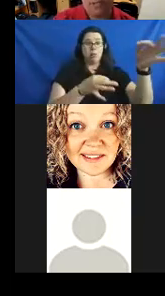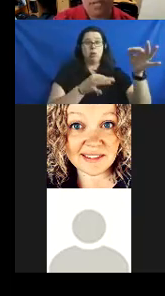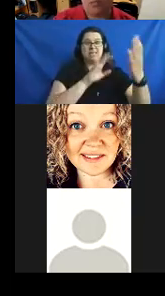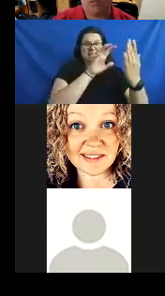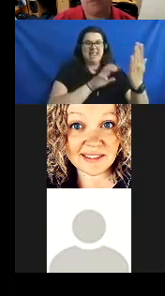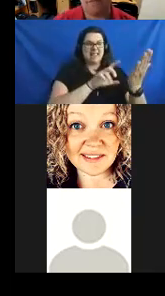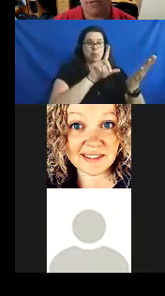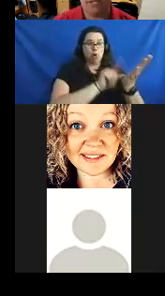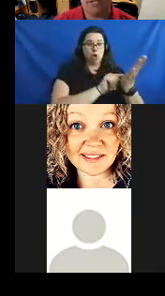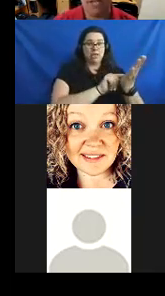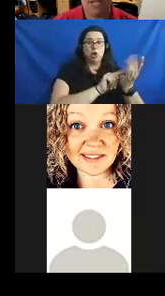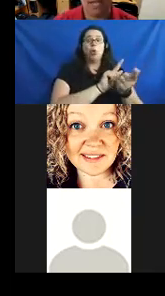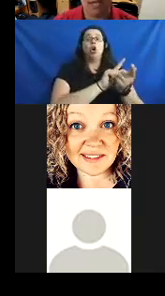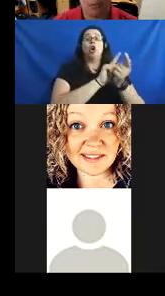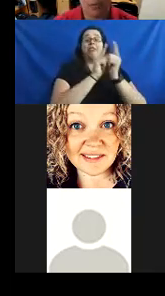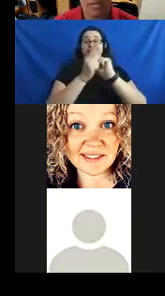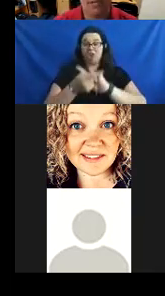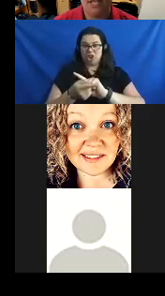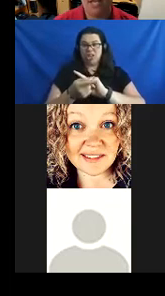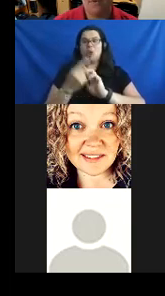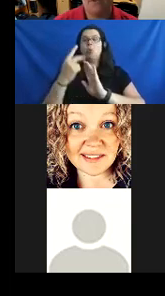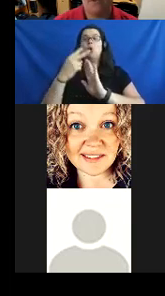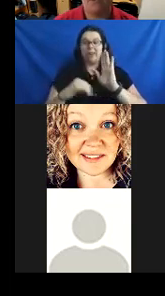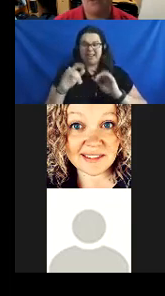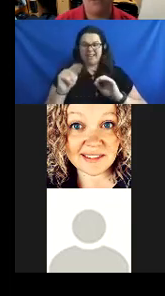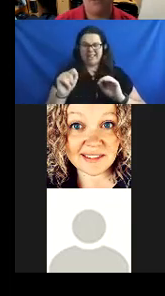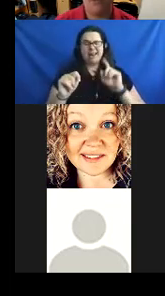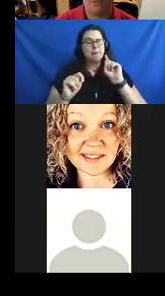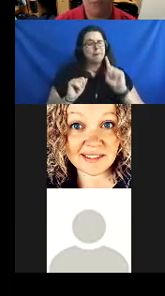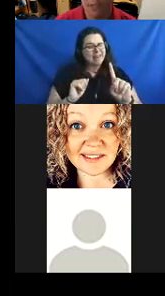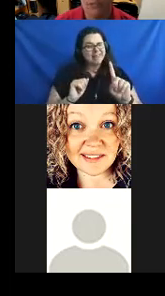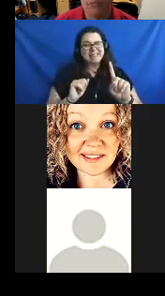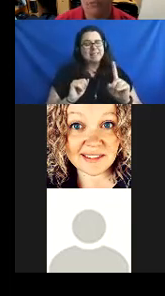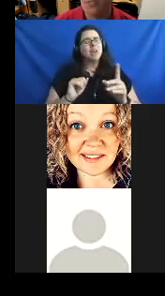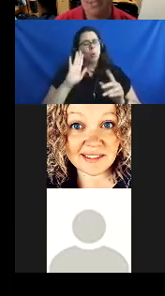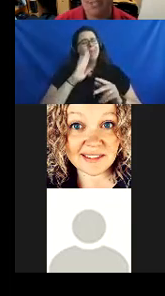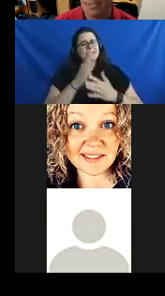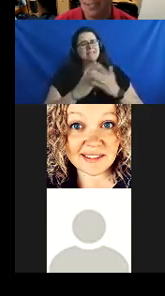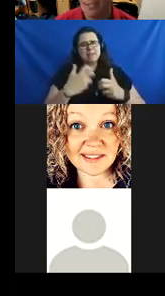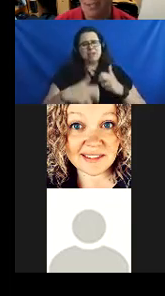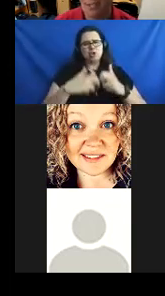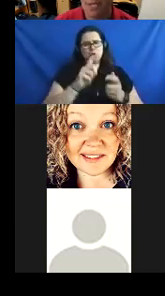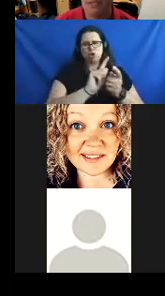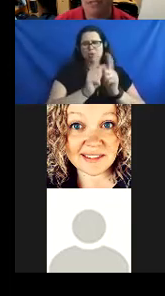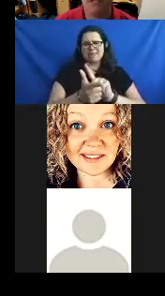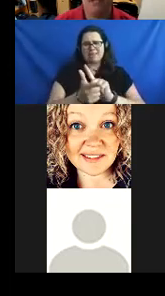CONVERT IT AND IT WILL READ IT. HOWEVER, THERE WILL BE ISSUES WITH THE TRANSLATION IN SOME CASES.